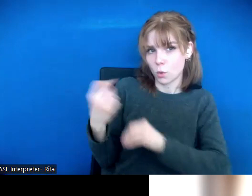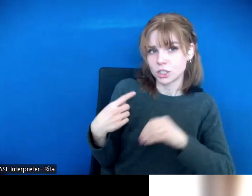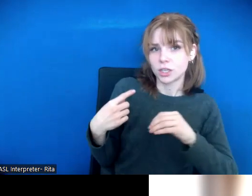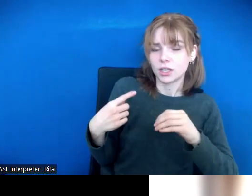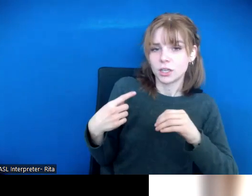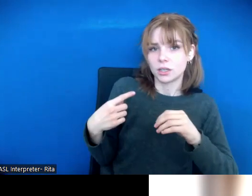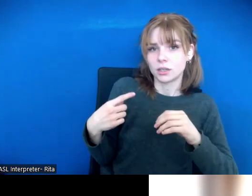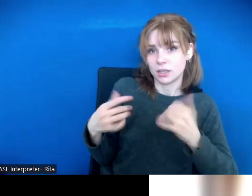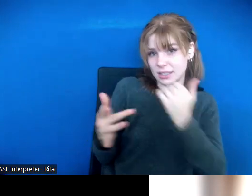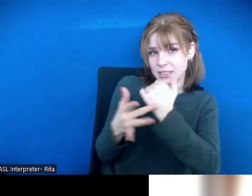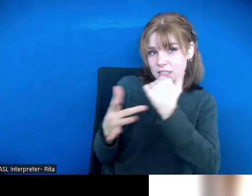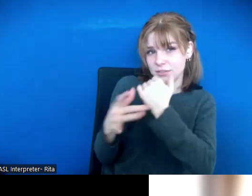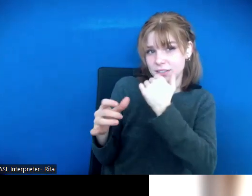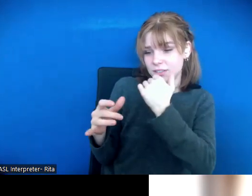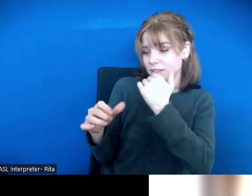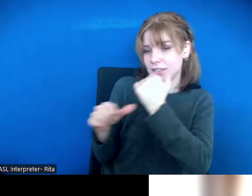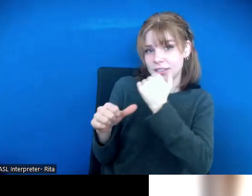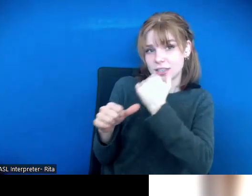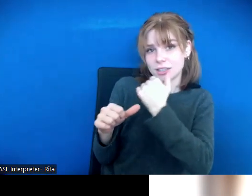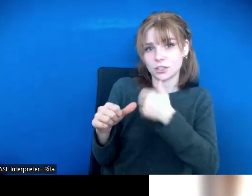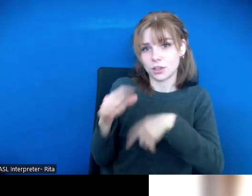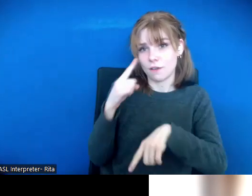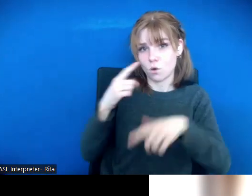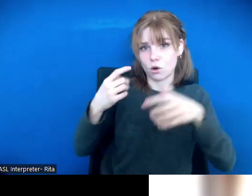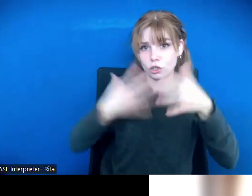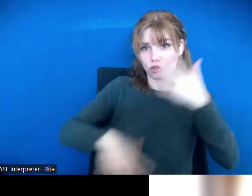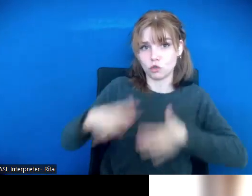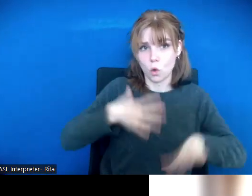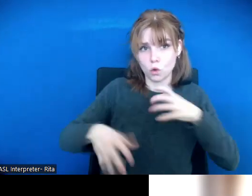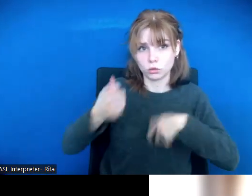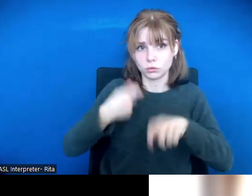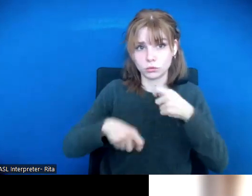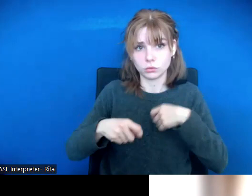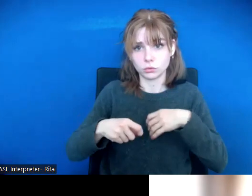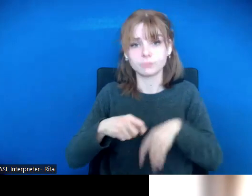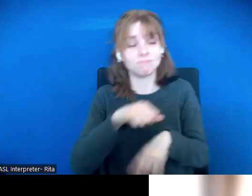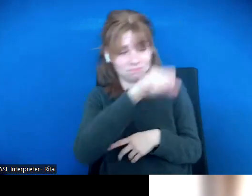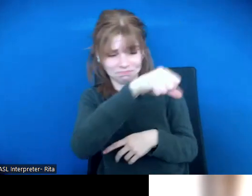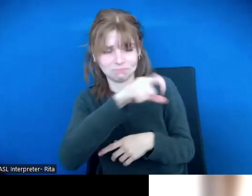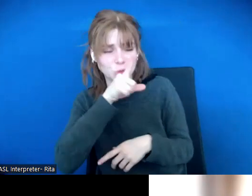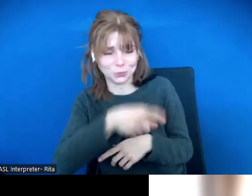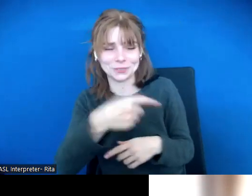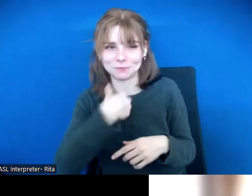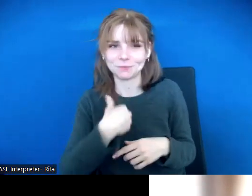not just STAR equipment. We are slowly adding our partners' devices on there also. If you go on and start looking at technology, you will see it might say Pacer. It might say Simsel or Deluth. That just means the equipment is housed in a different location but it is still available throughout the state. Wonderful.